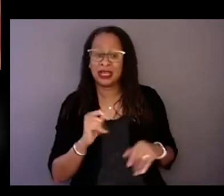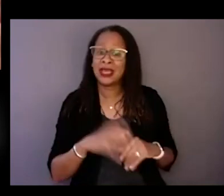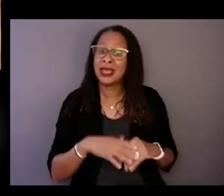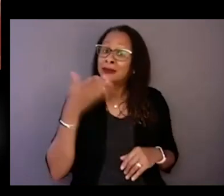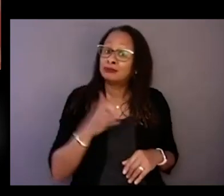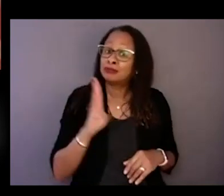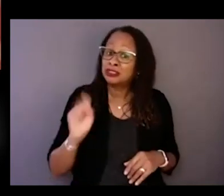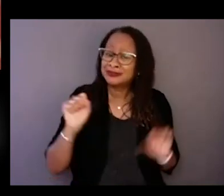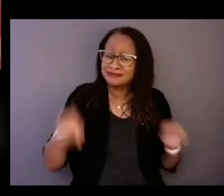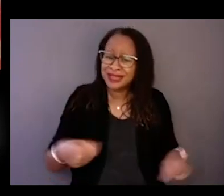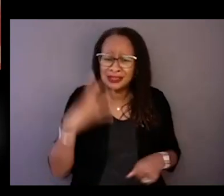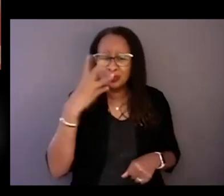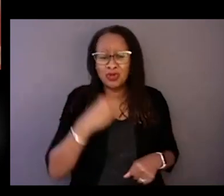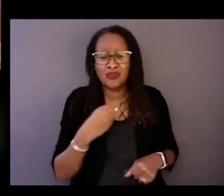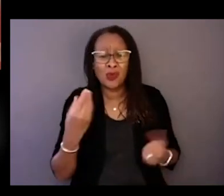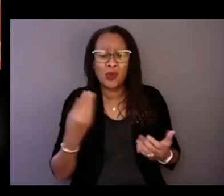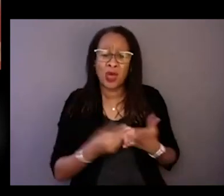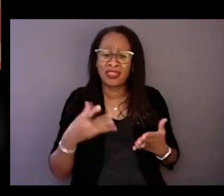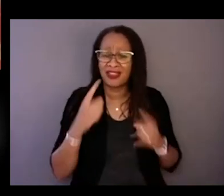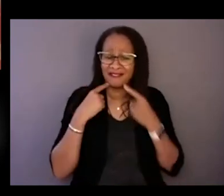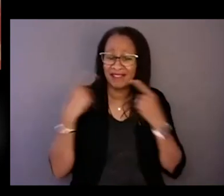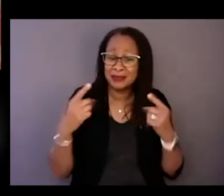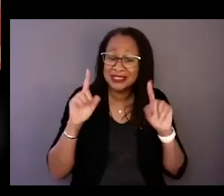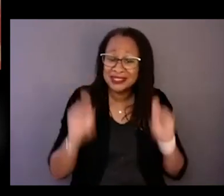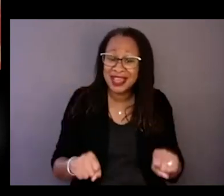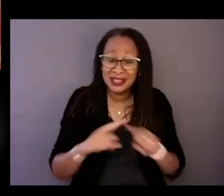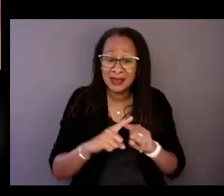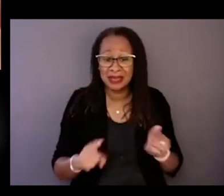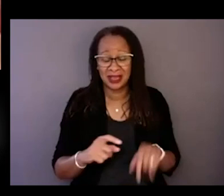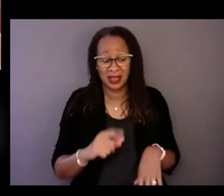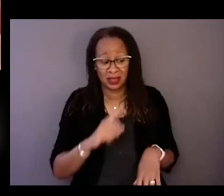and famous, but is it really funny to have laughed at